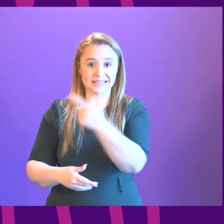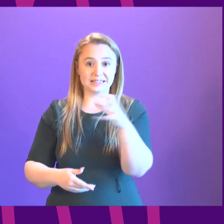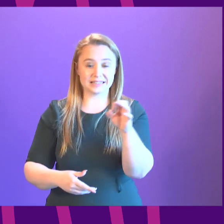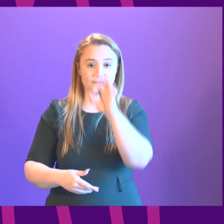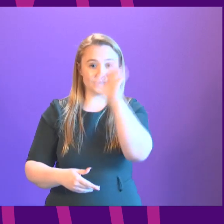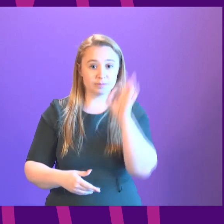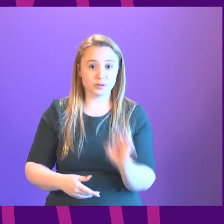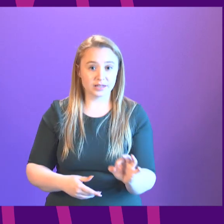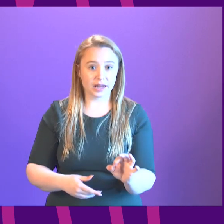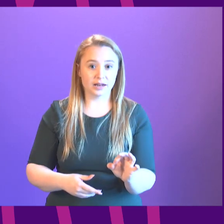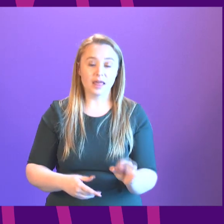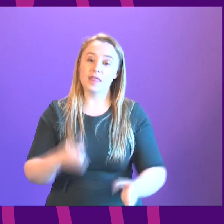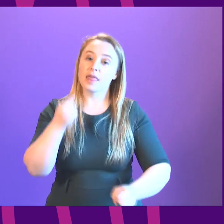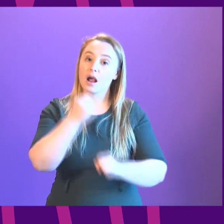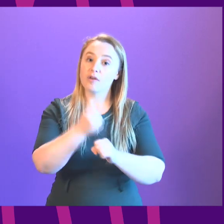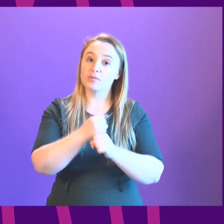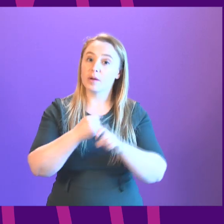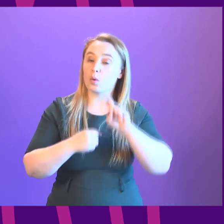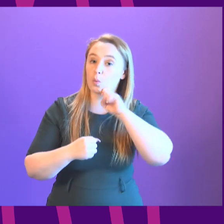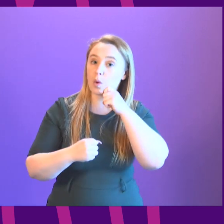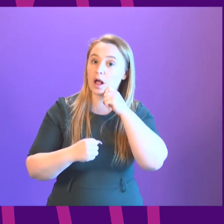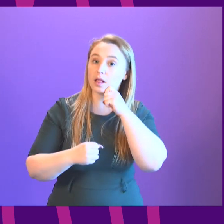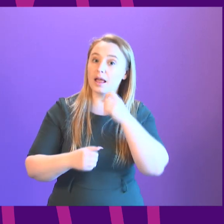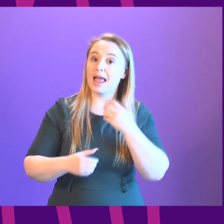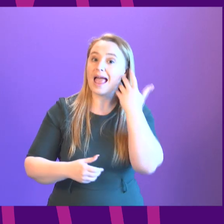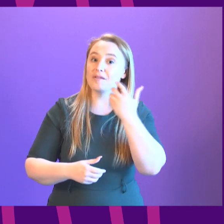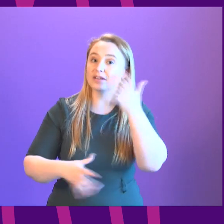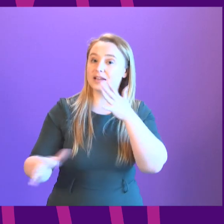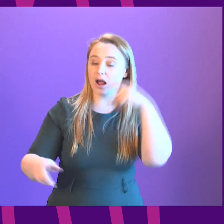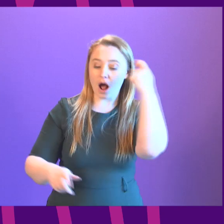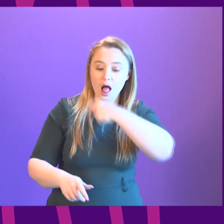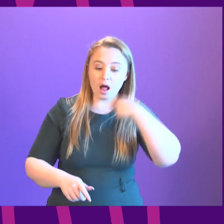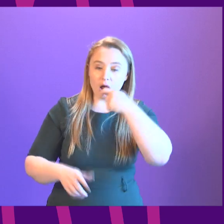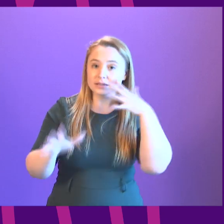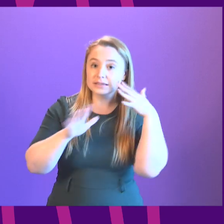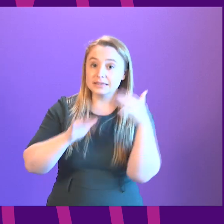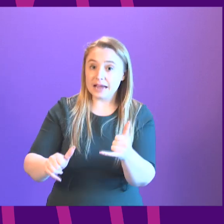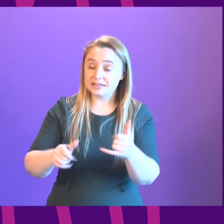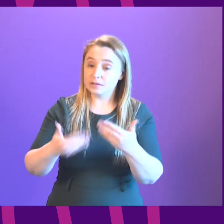will the Government urgently increase the number of tests carried out in Scotland by